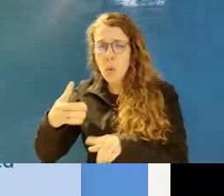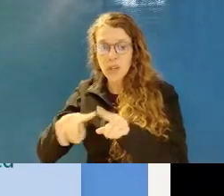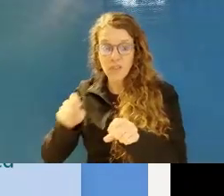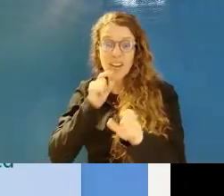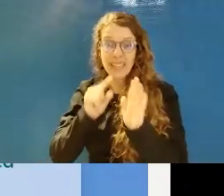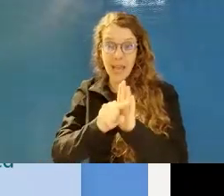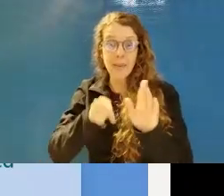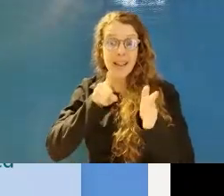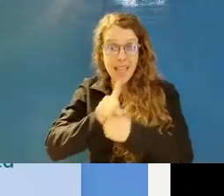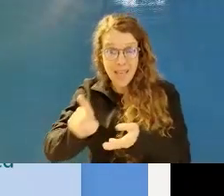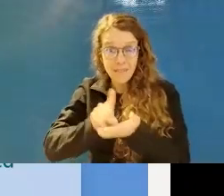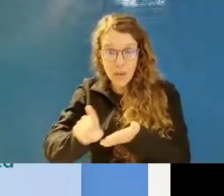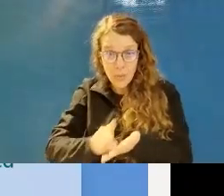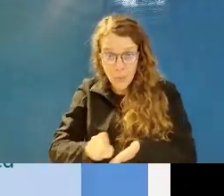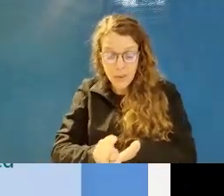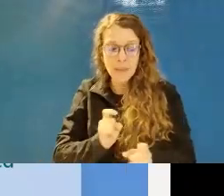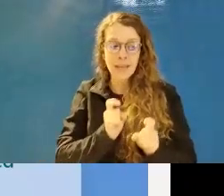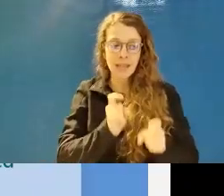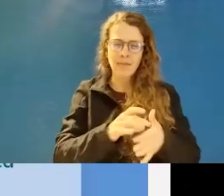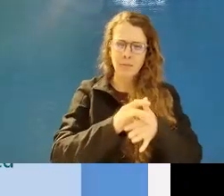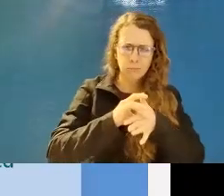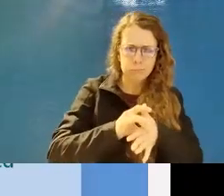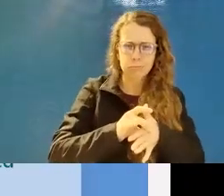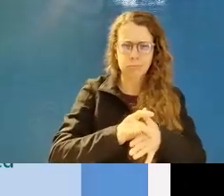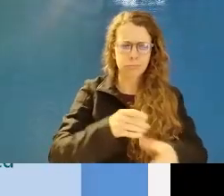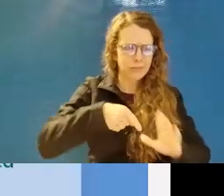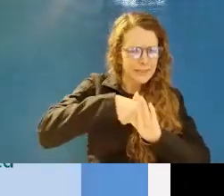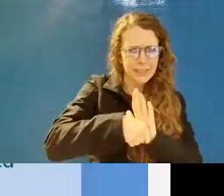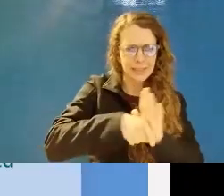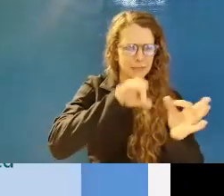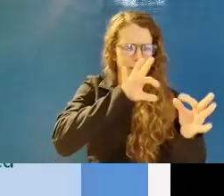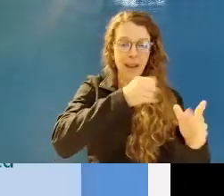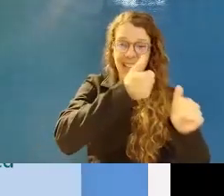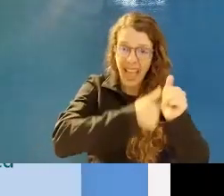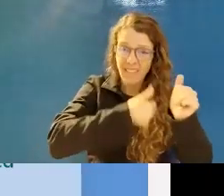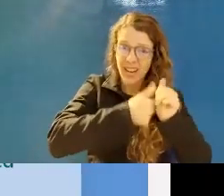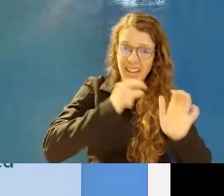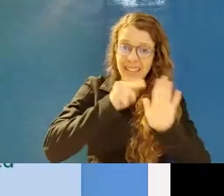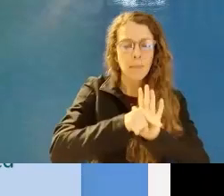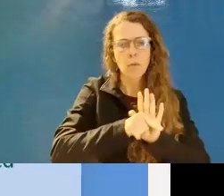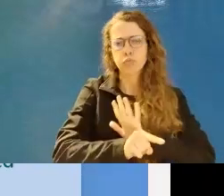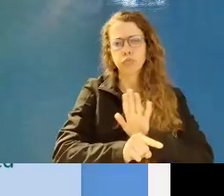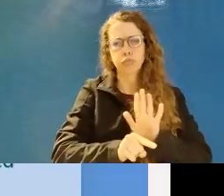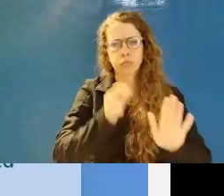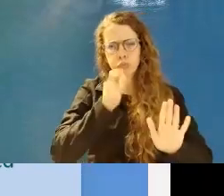that you have to give this substantive, you know, feedback on every single assignment. No. Definitely not.